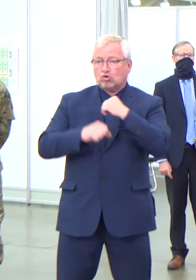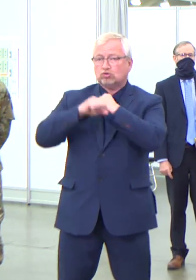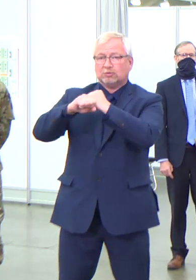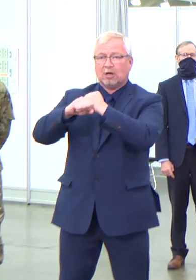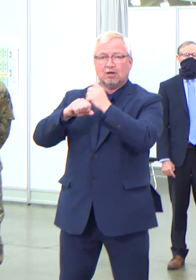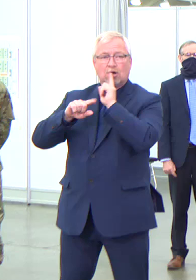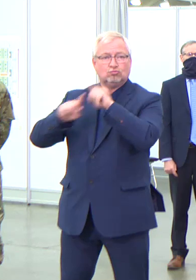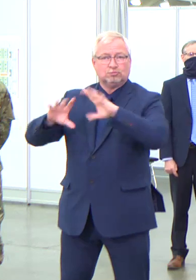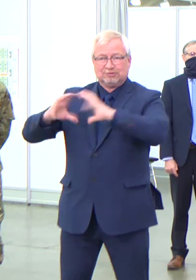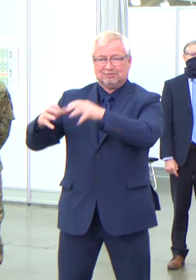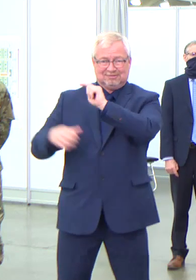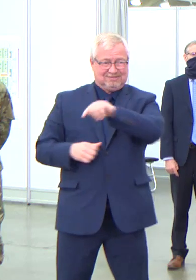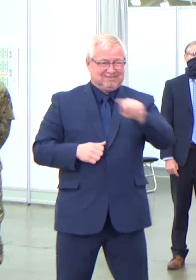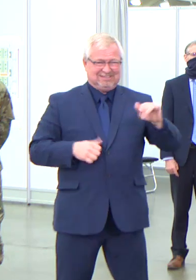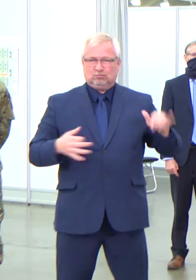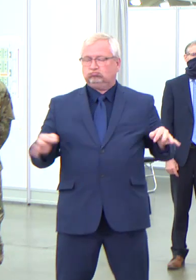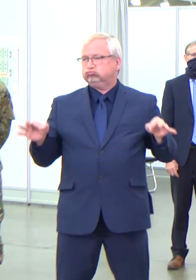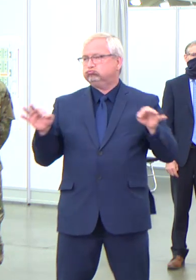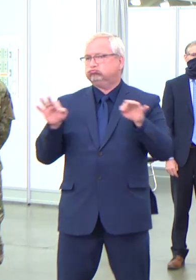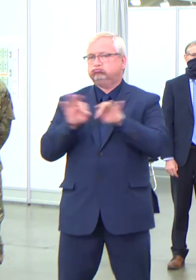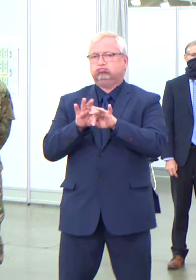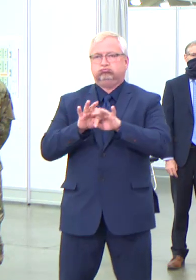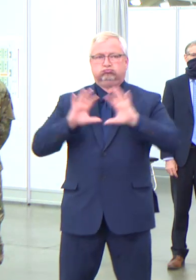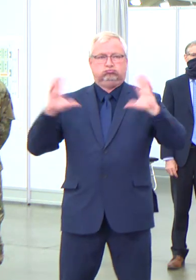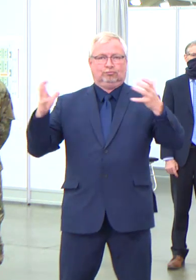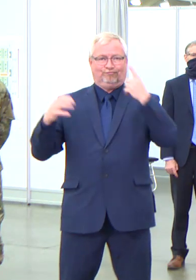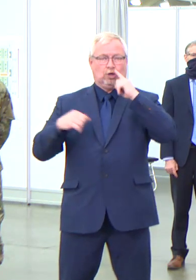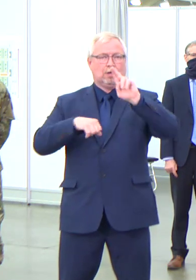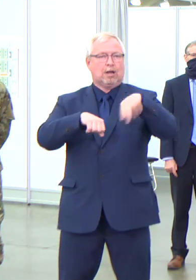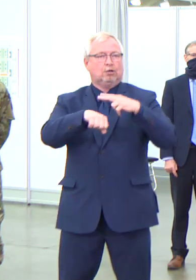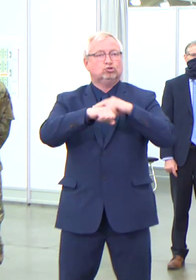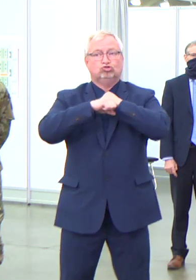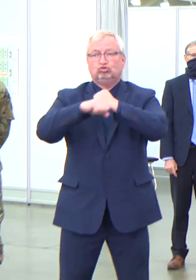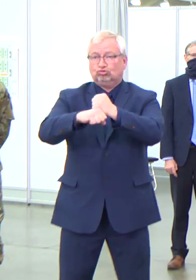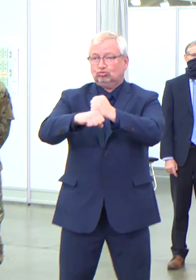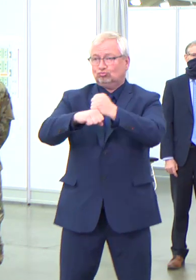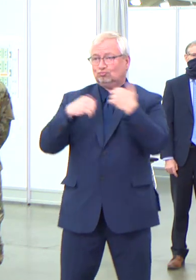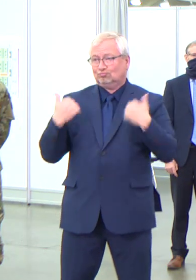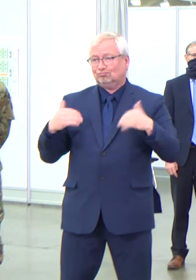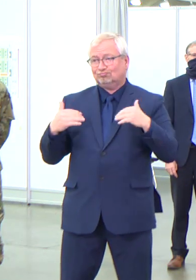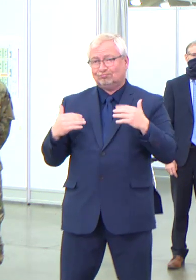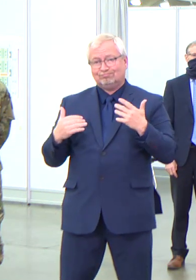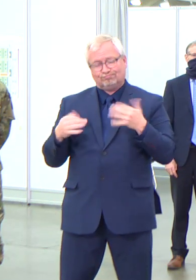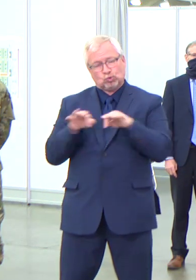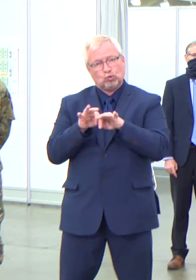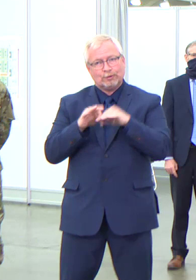Cyber Command, and other federal installations that are critical to the security of the nation. I want to sincerely